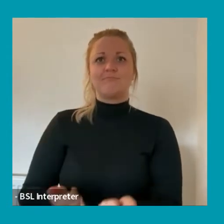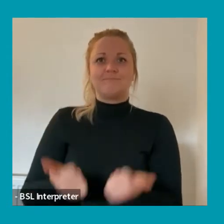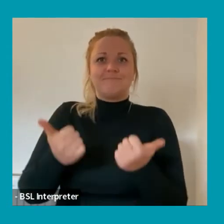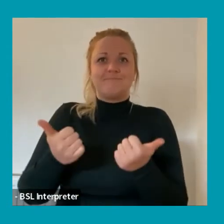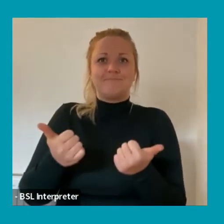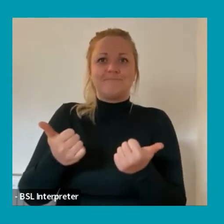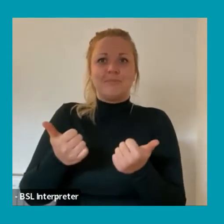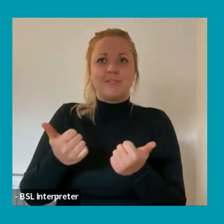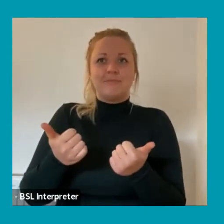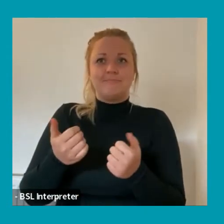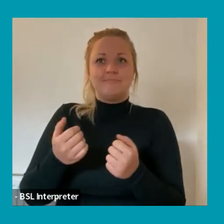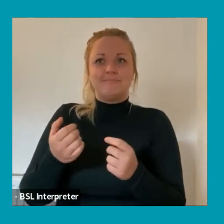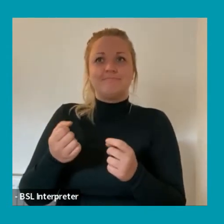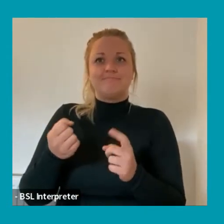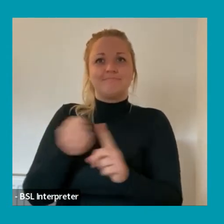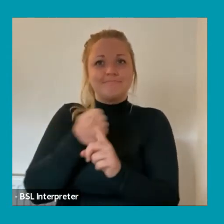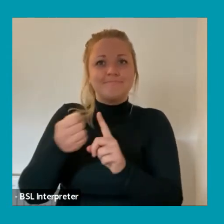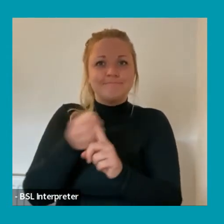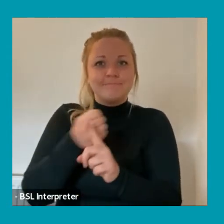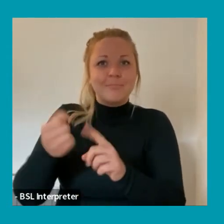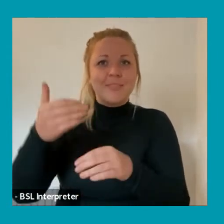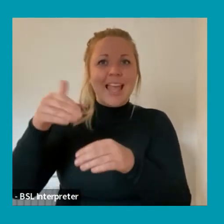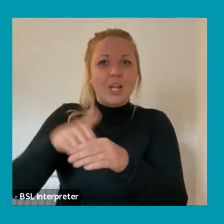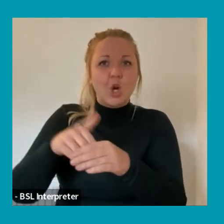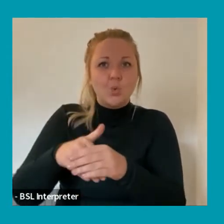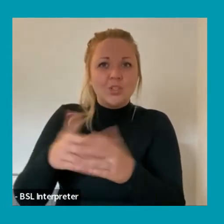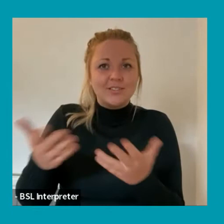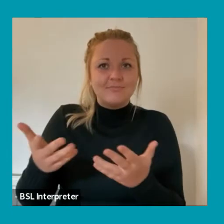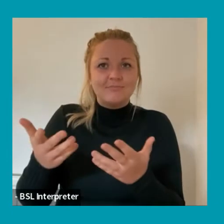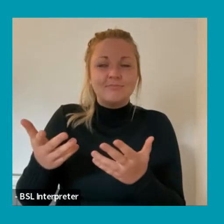And they had their own lists of venues that would use.